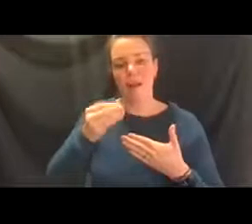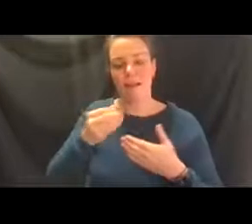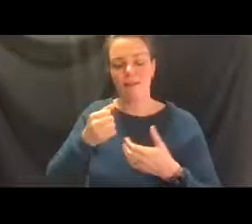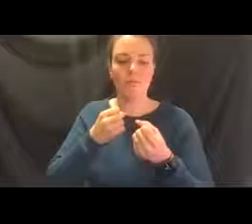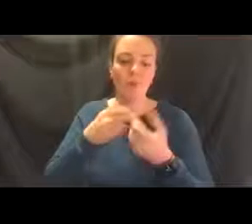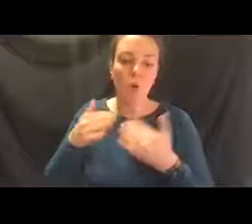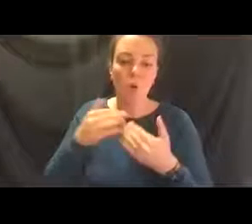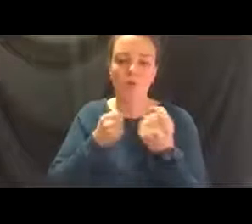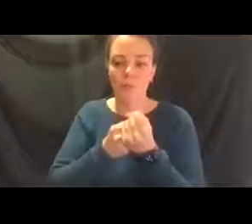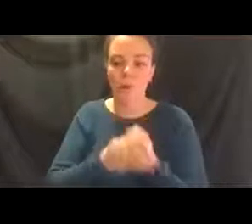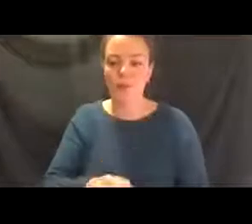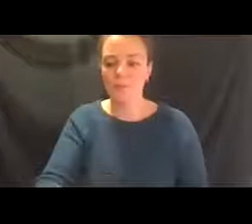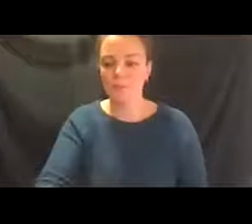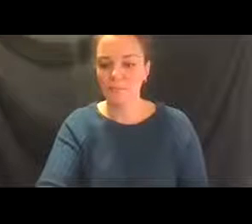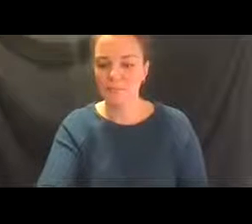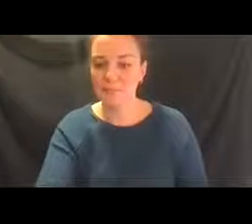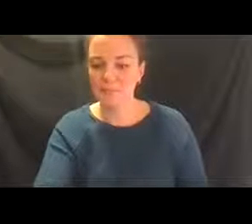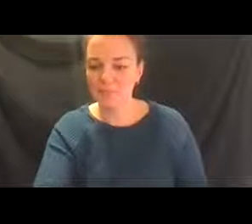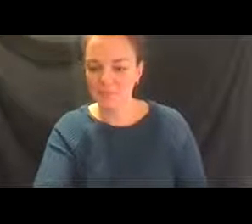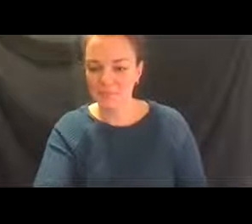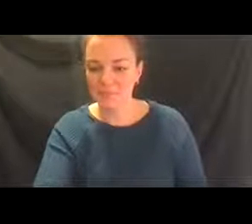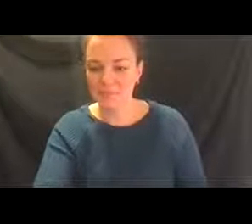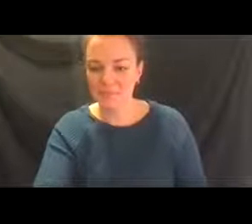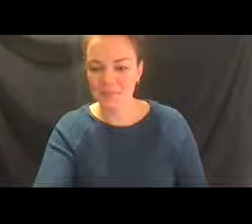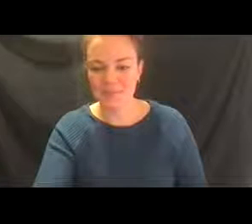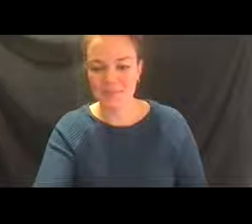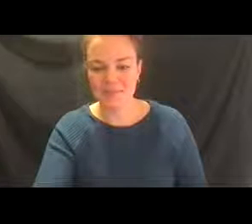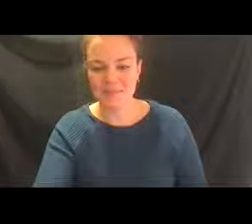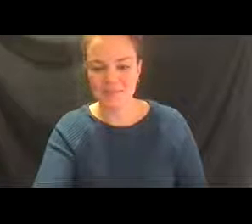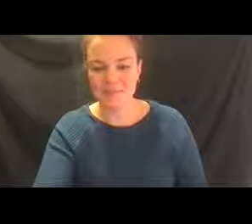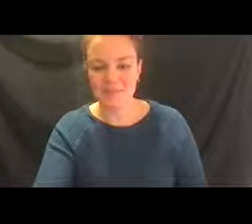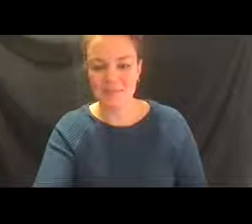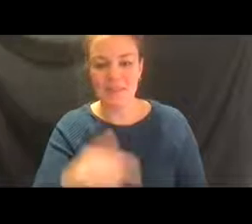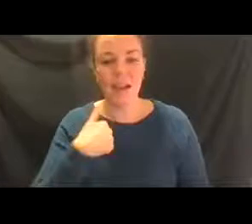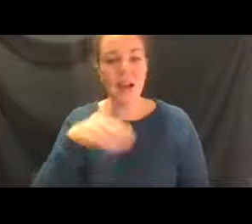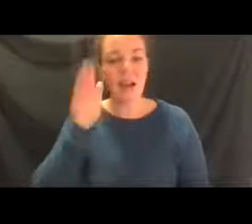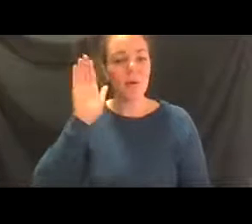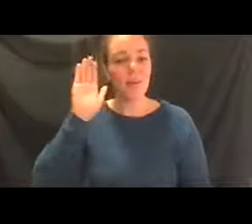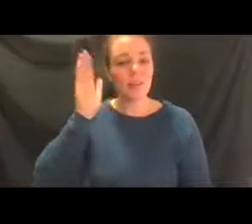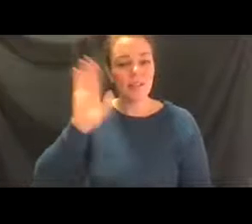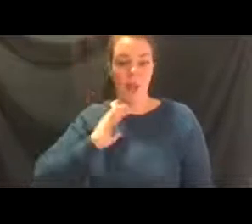and I'm going to really present our Health Matters program that's done in the community settings,